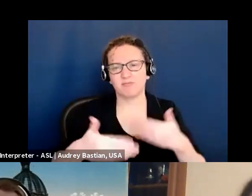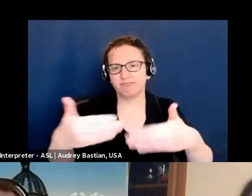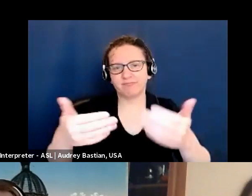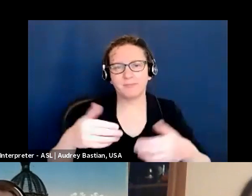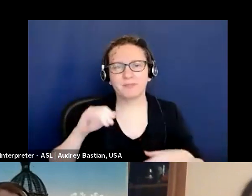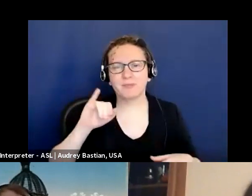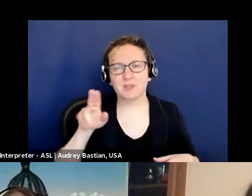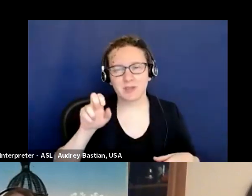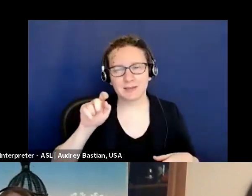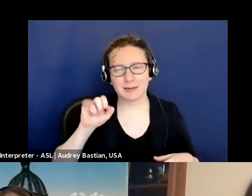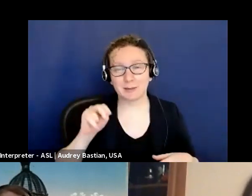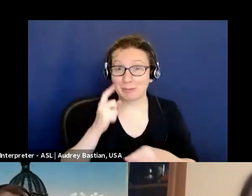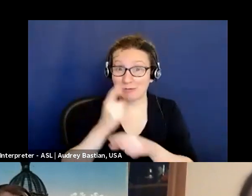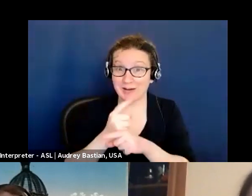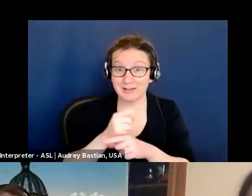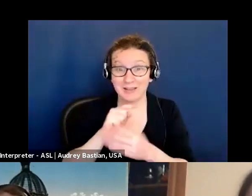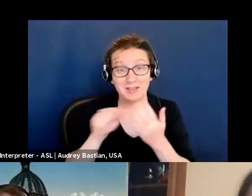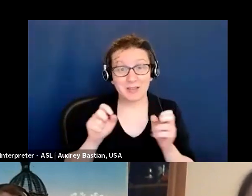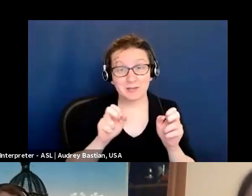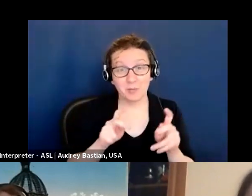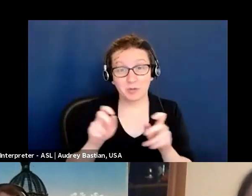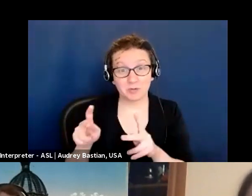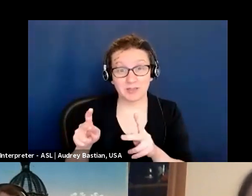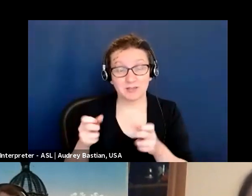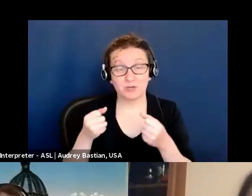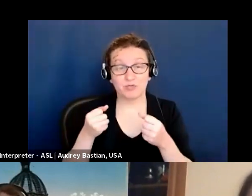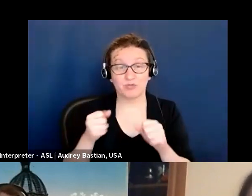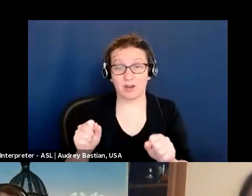because these opportunities like you said, they're trying to kind of gate sense of not